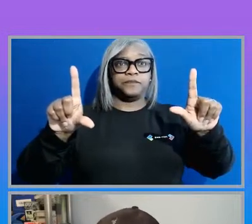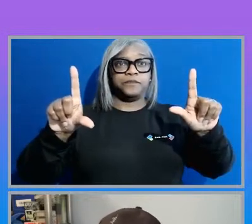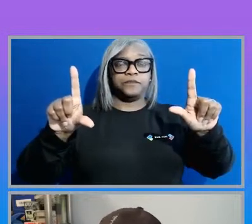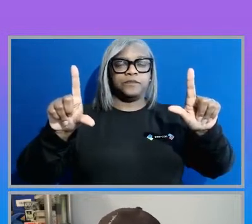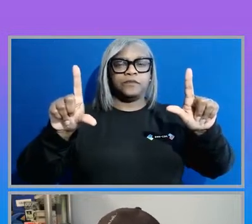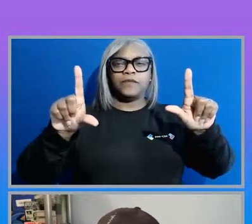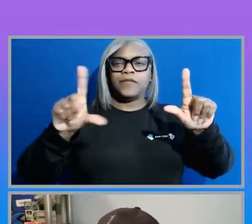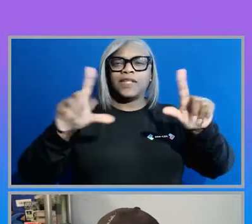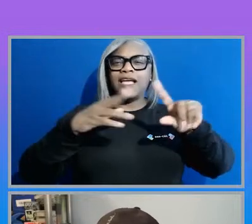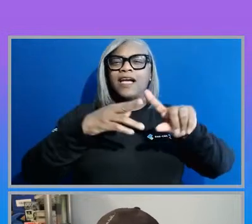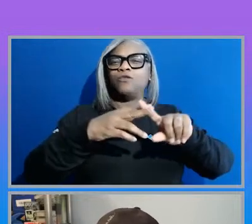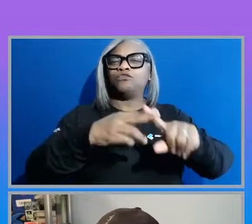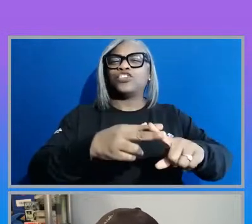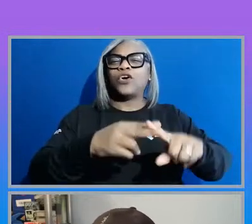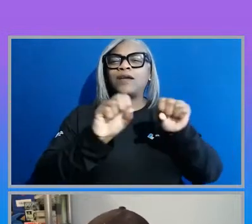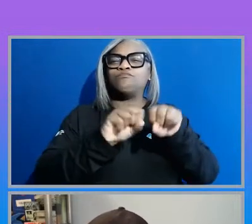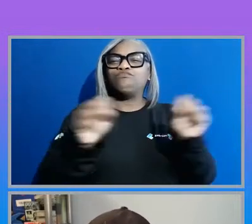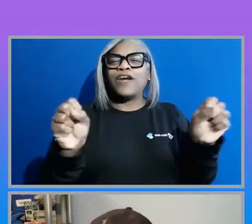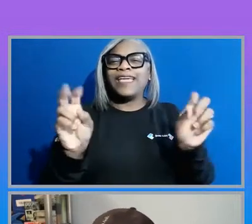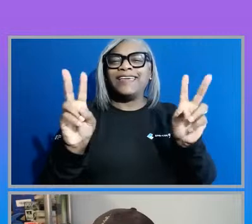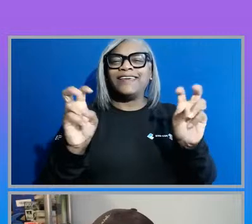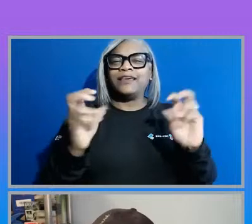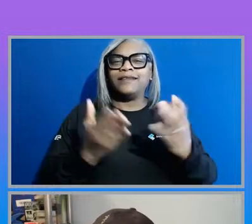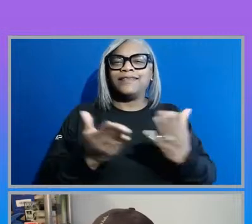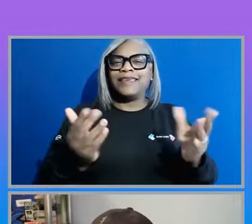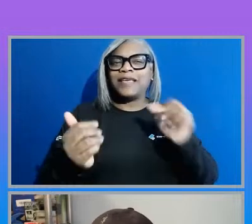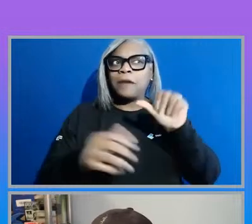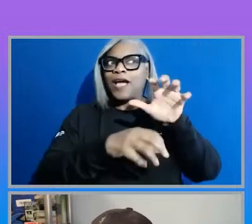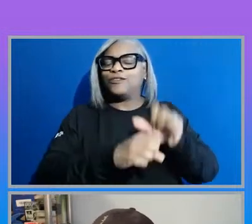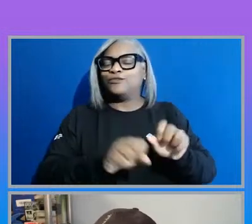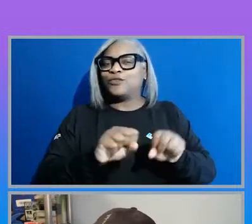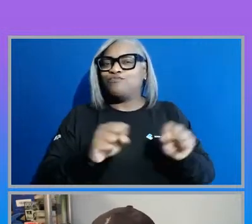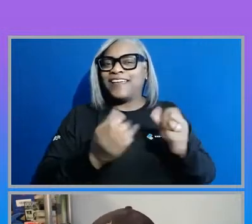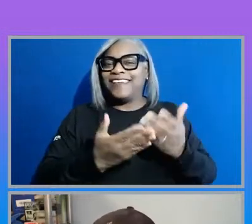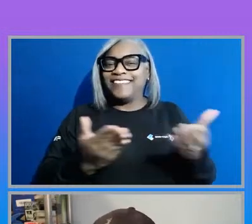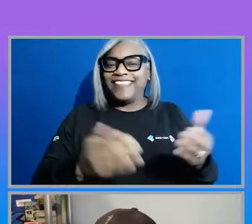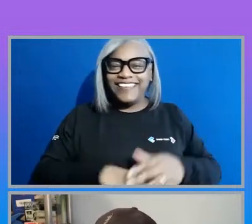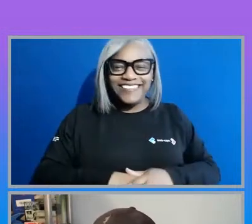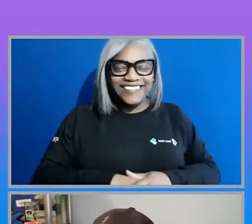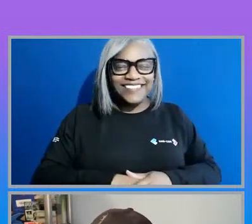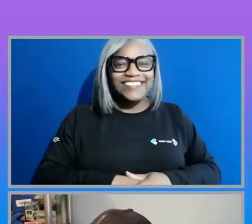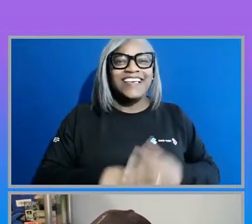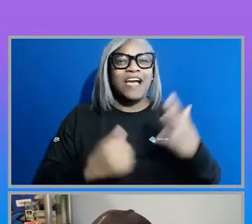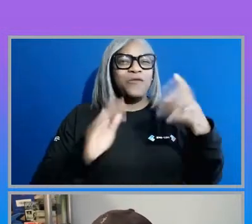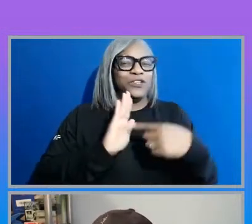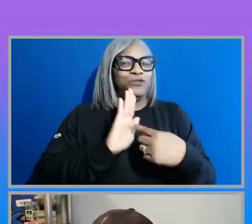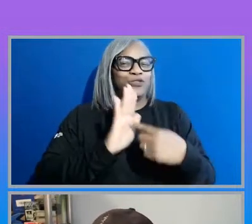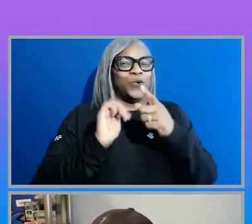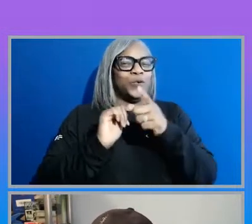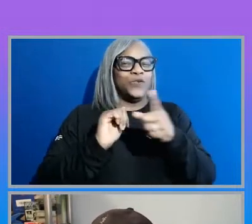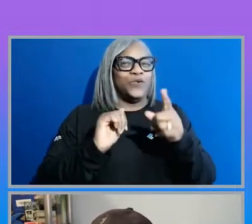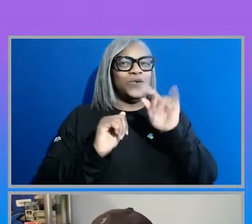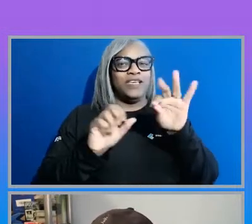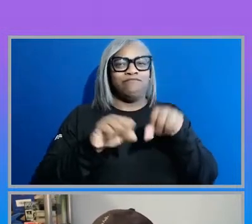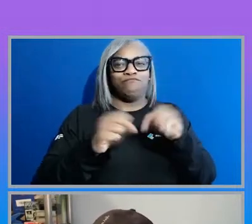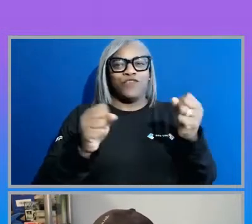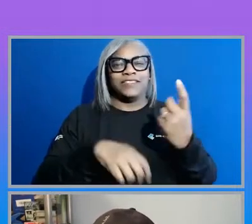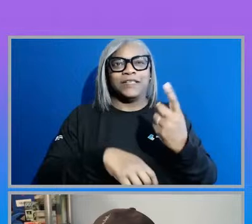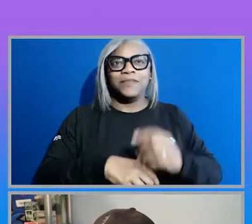which is not something I'm used to doing. So let's see. Let's see I'm only doing this for the